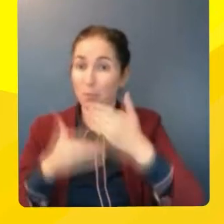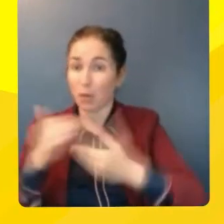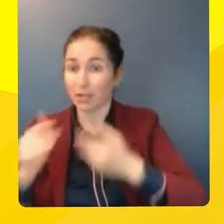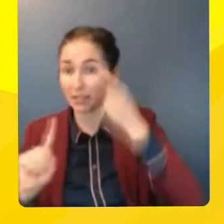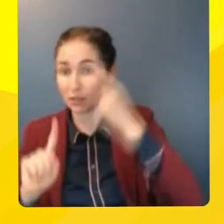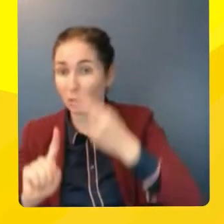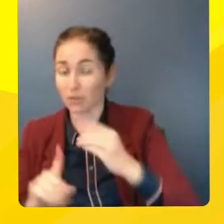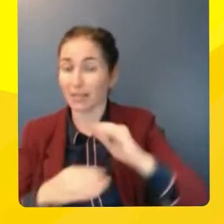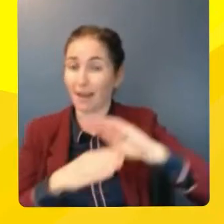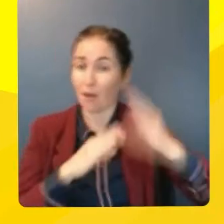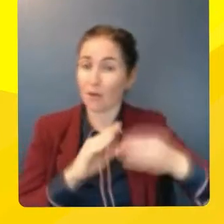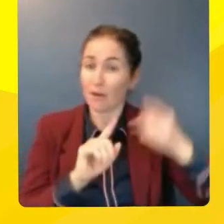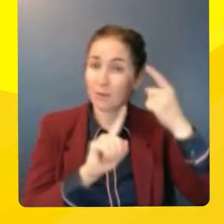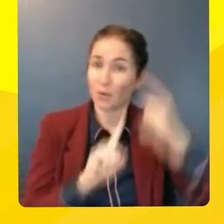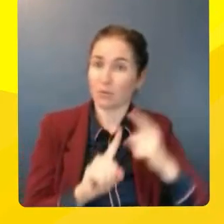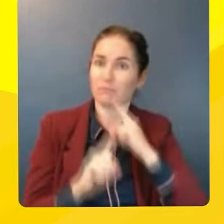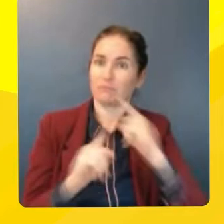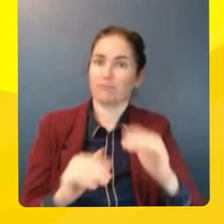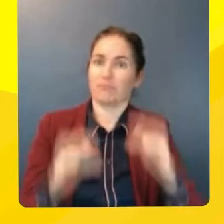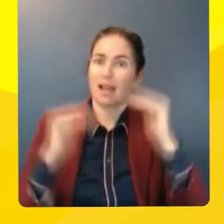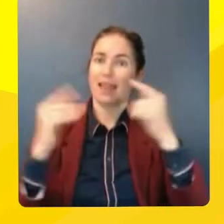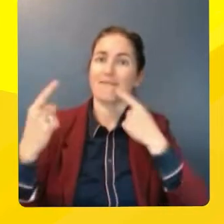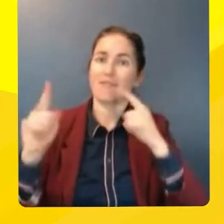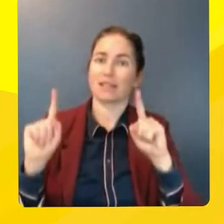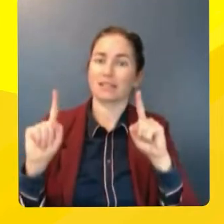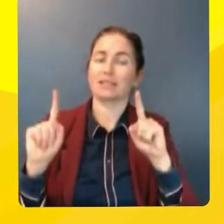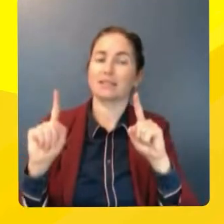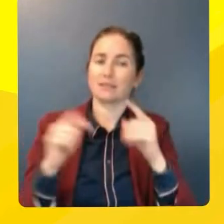goals are highly effective at driving organizational change.